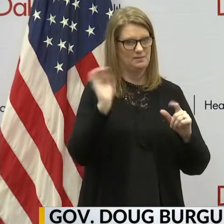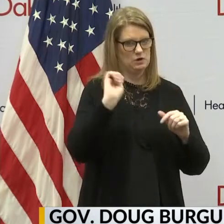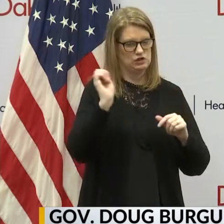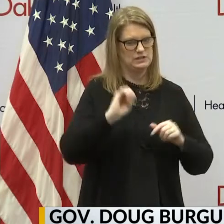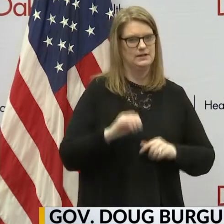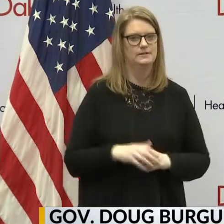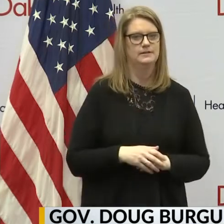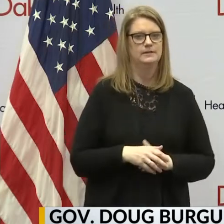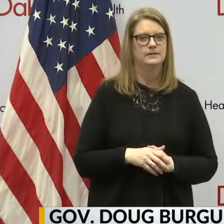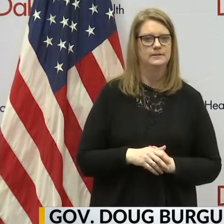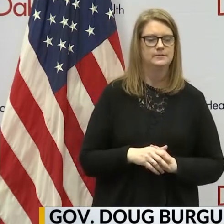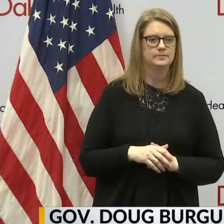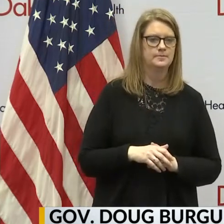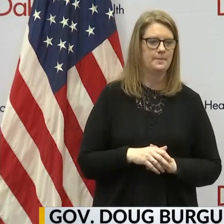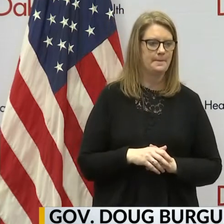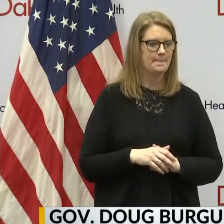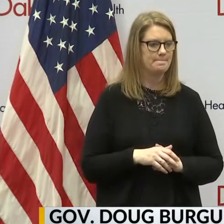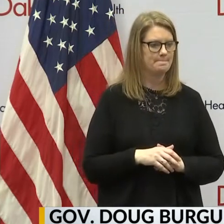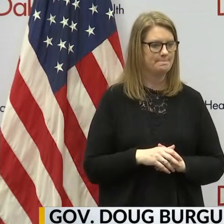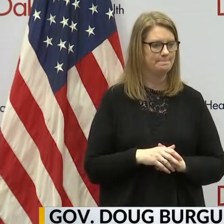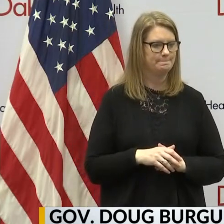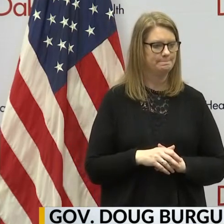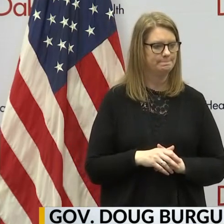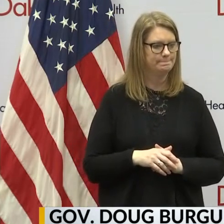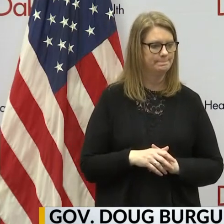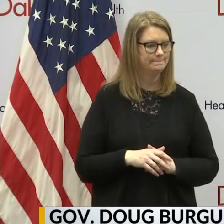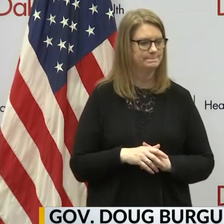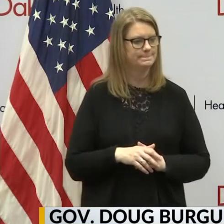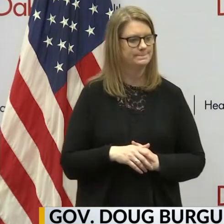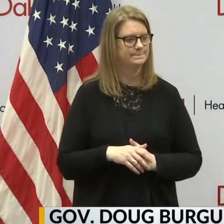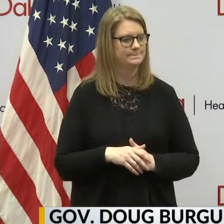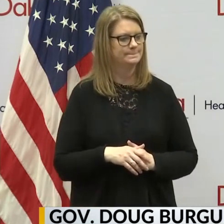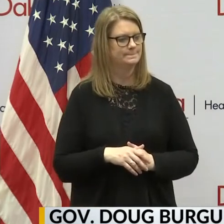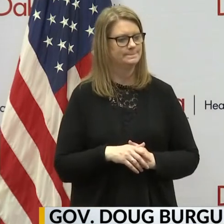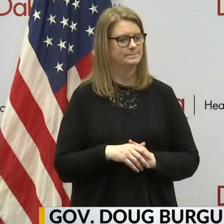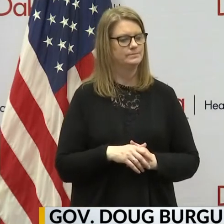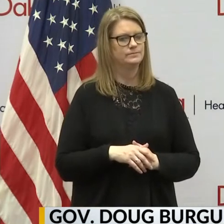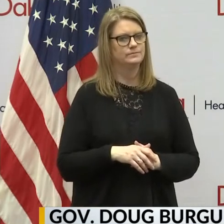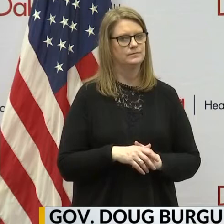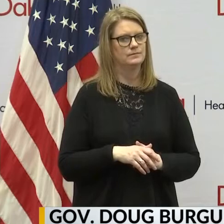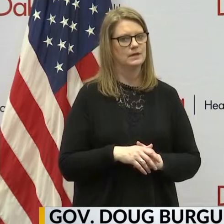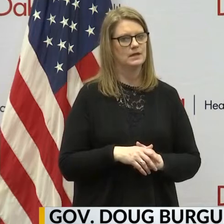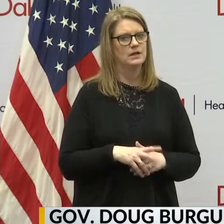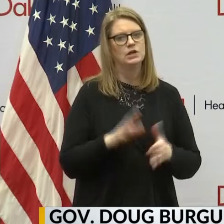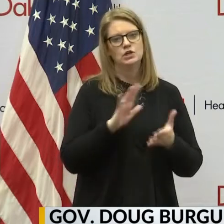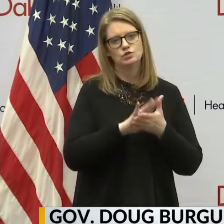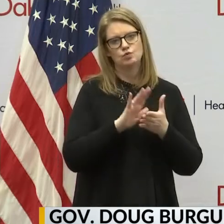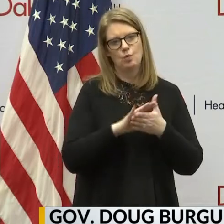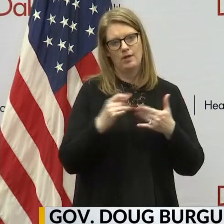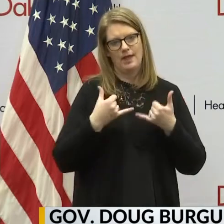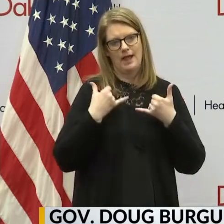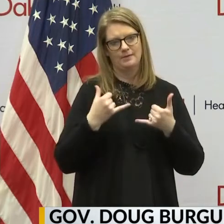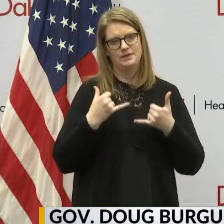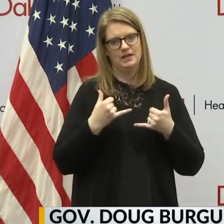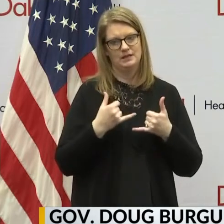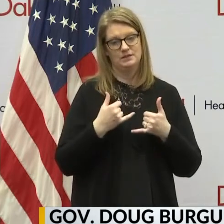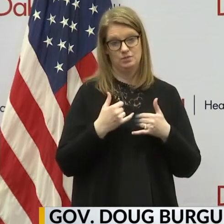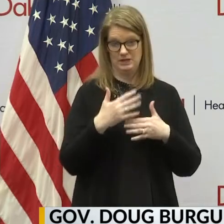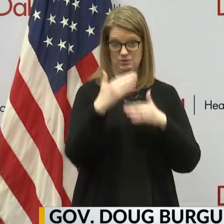THANK YOU, MYLYNN. THANK YOU TO THE ENTIRE TEAM AND THE DEPARTMENT OF HEALTH WHO CONTINUES TO WORK AROUND